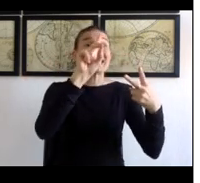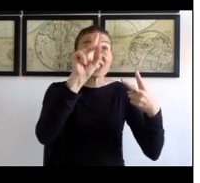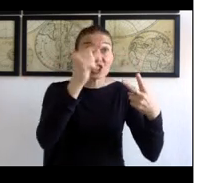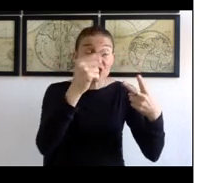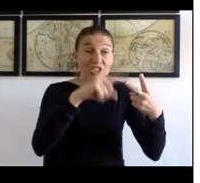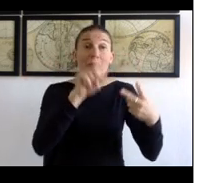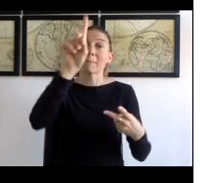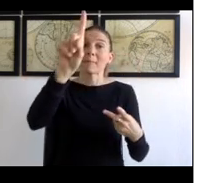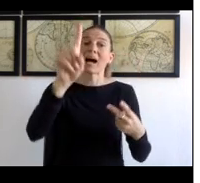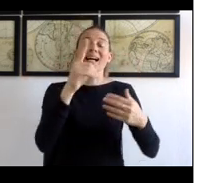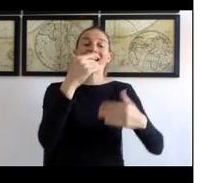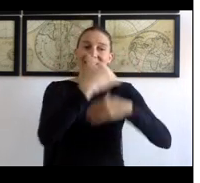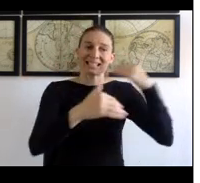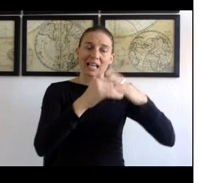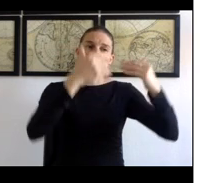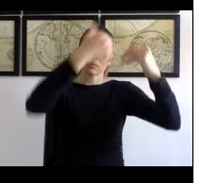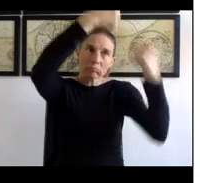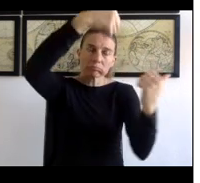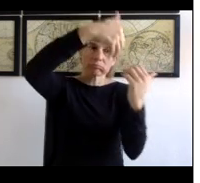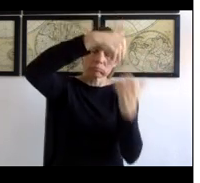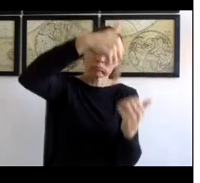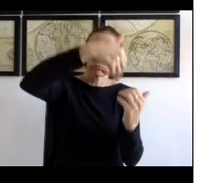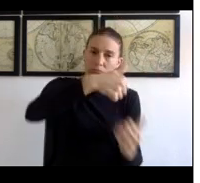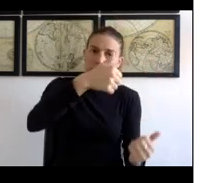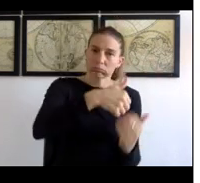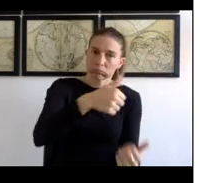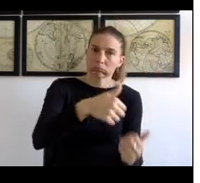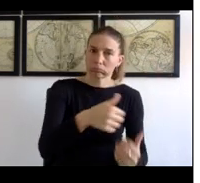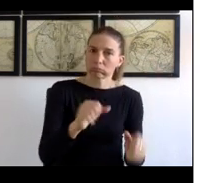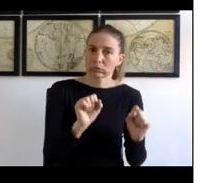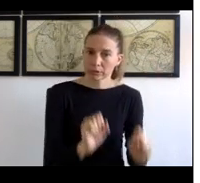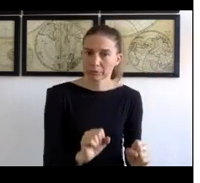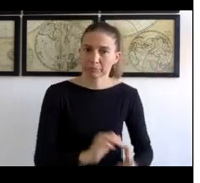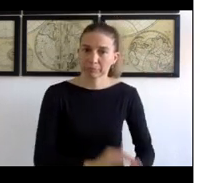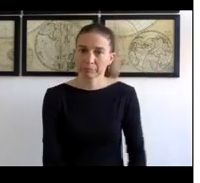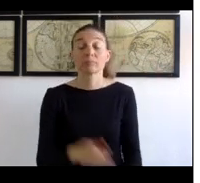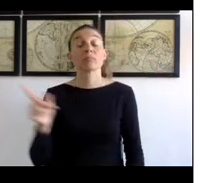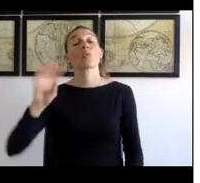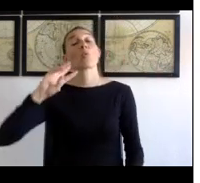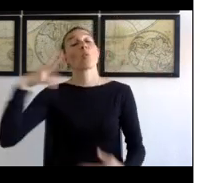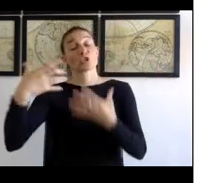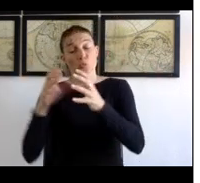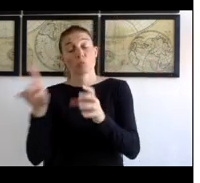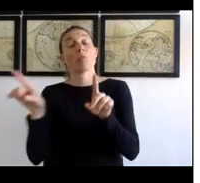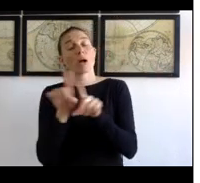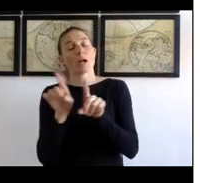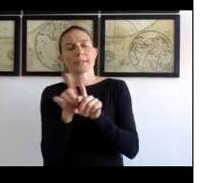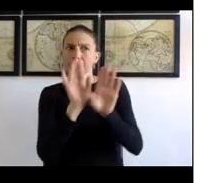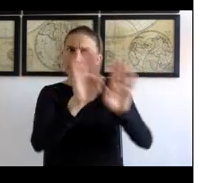but also the Washington Group recommends periodic use of the module